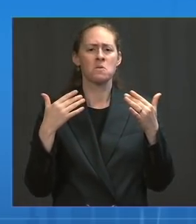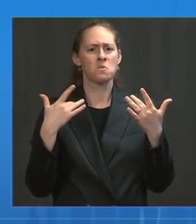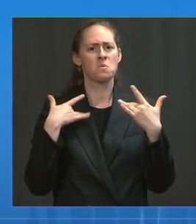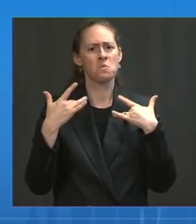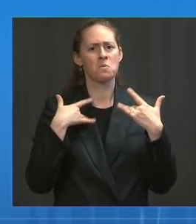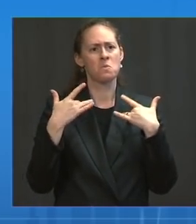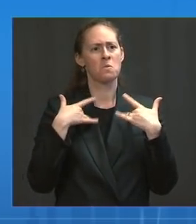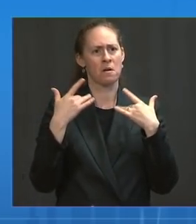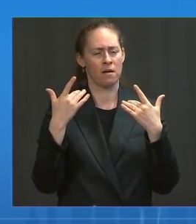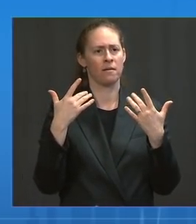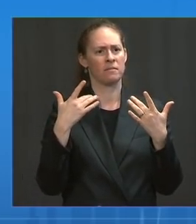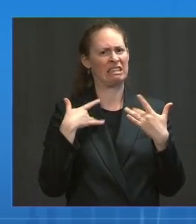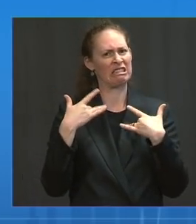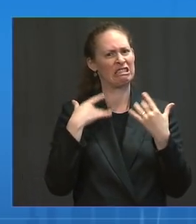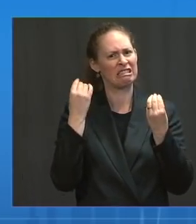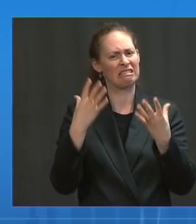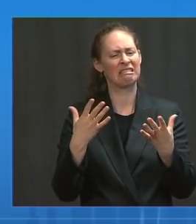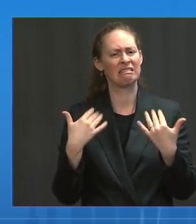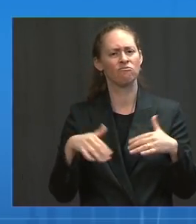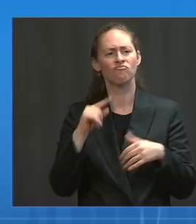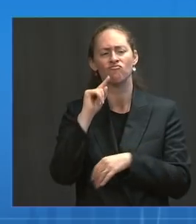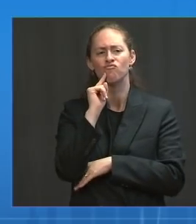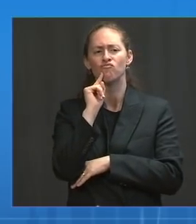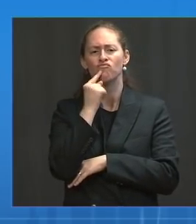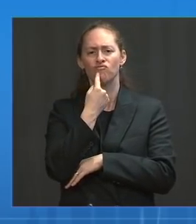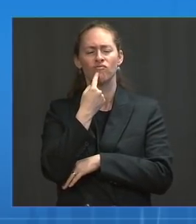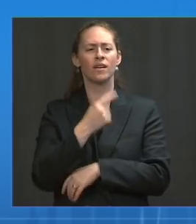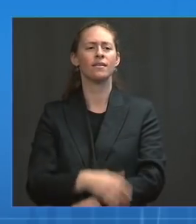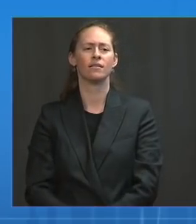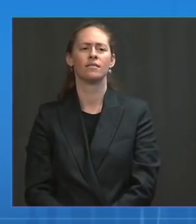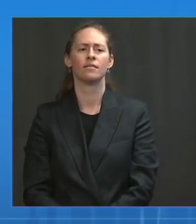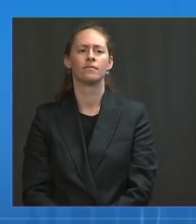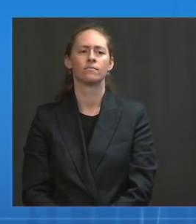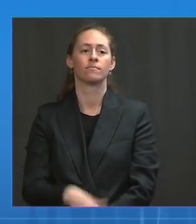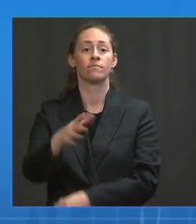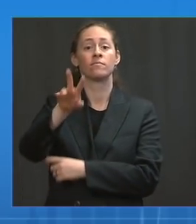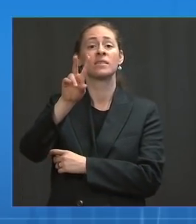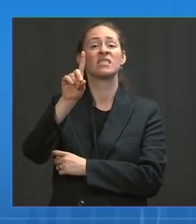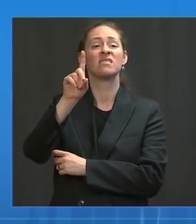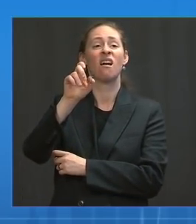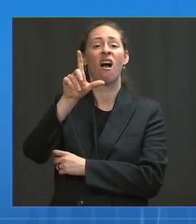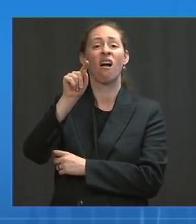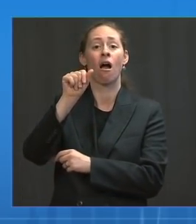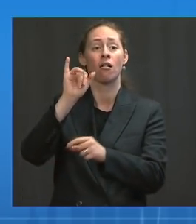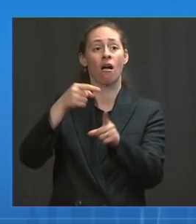We know that the Delta variant has increased transmissibility and it is currently surging and pockets of the country